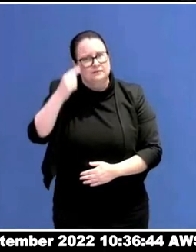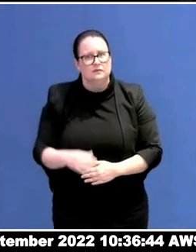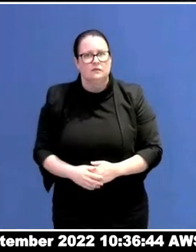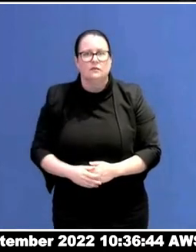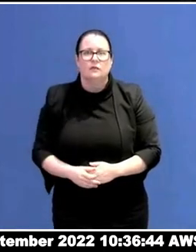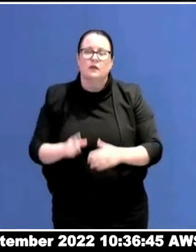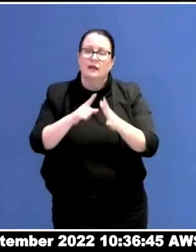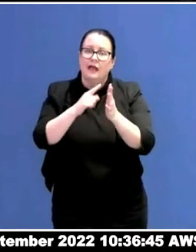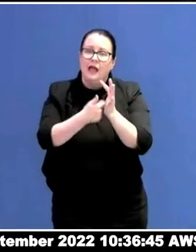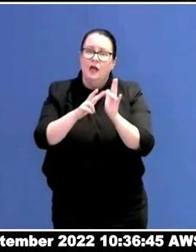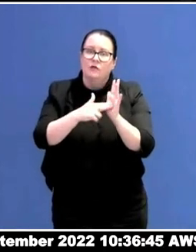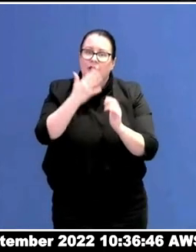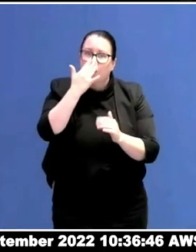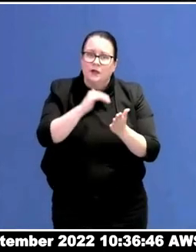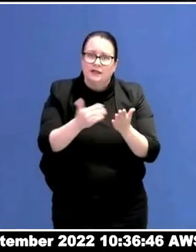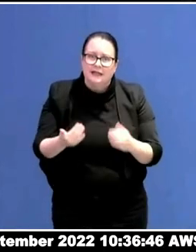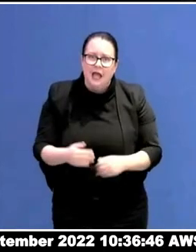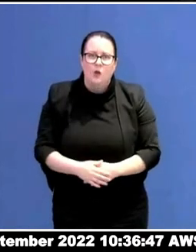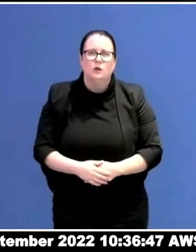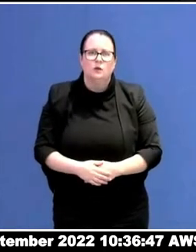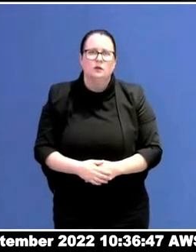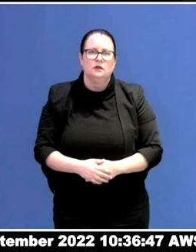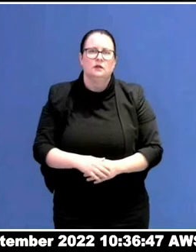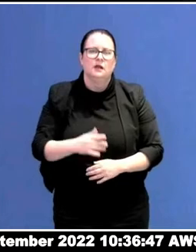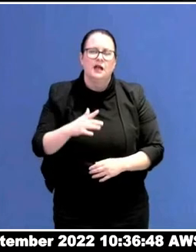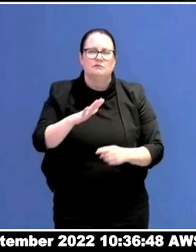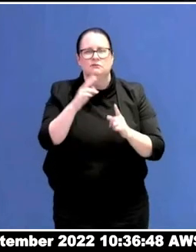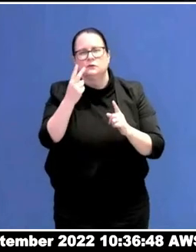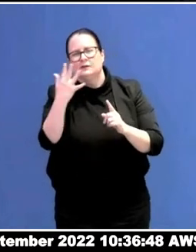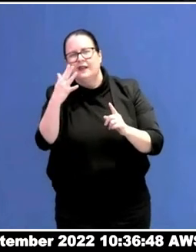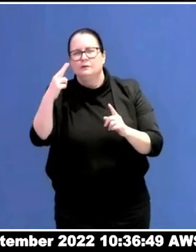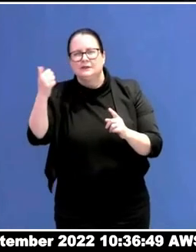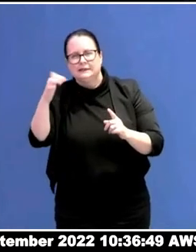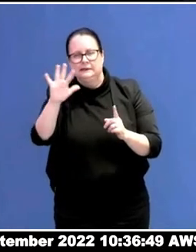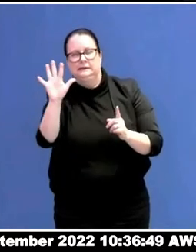Aaron is in his late 20s. In brief, what are his current circumstances?